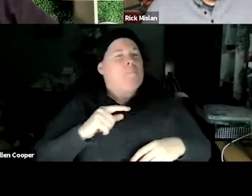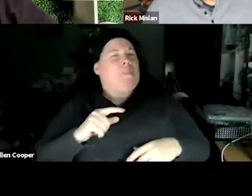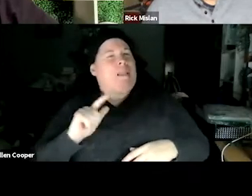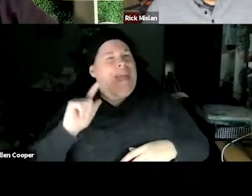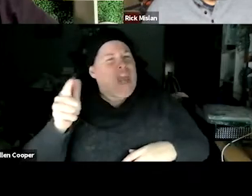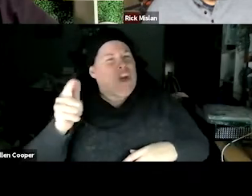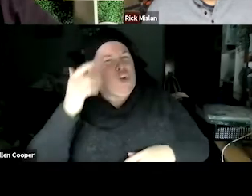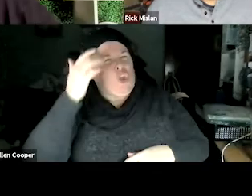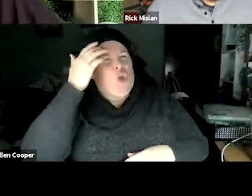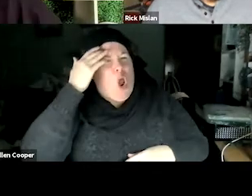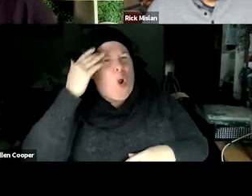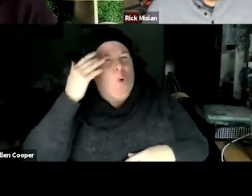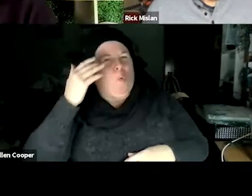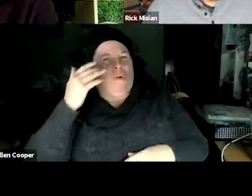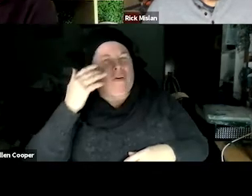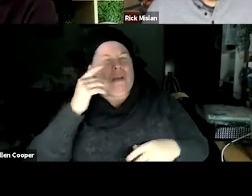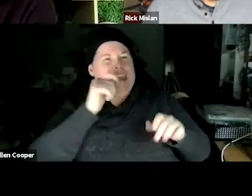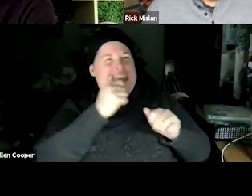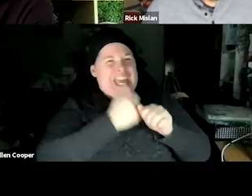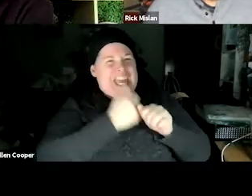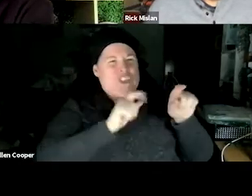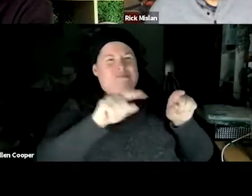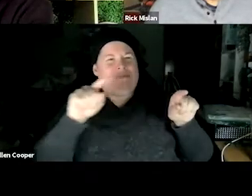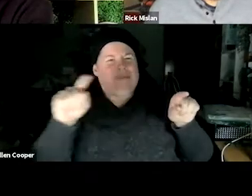CalebBarlow: And that's why things like what's happening right now in healthcare